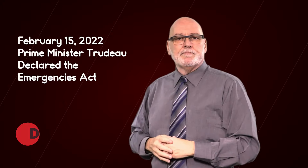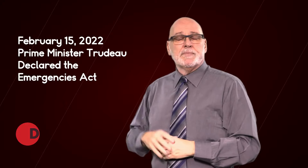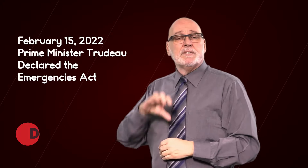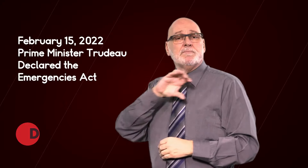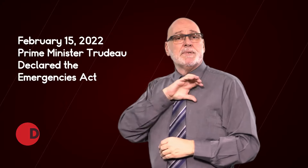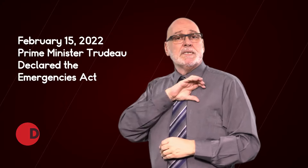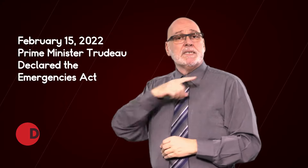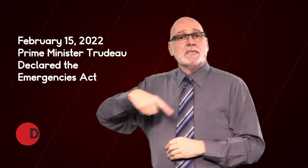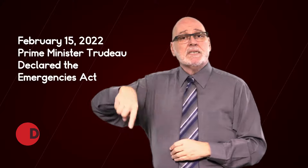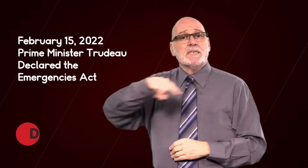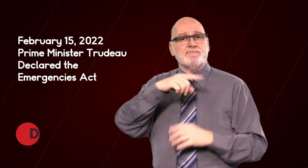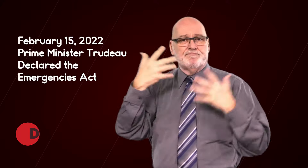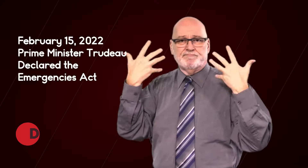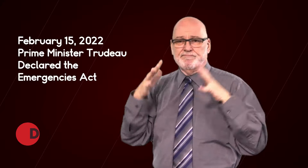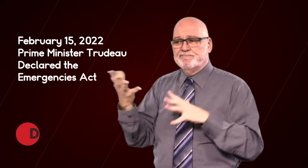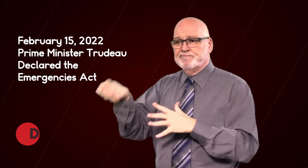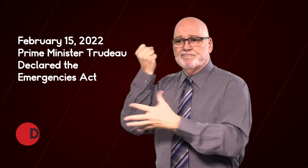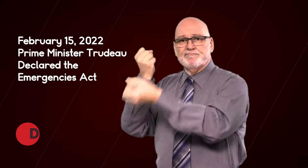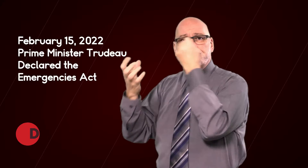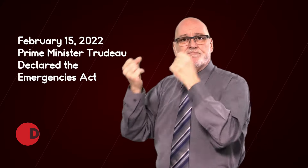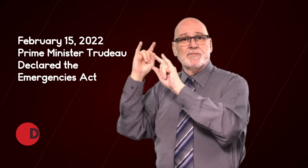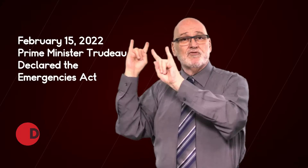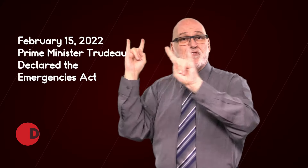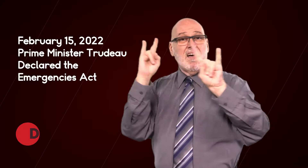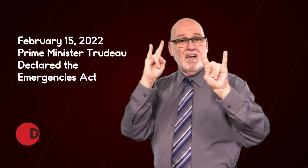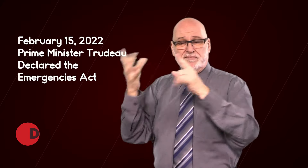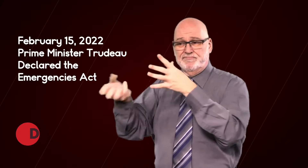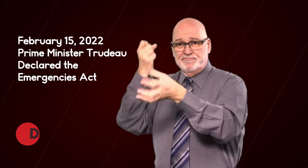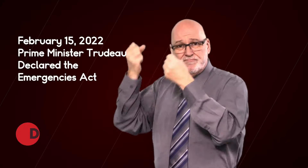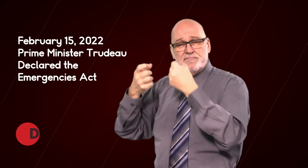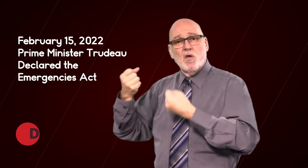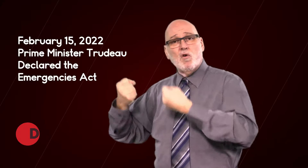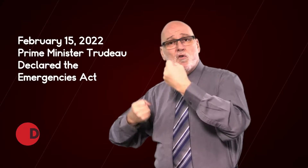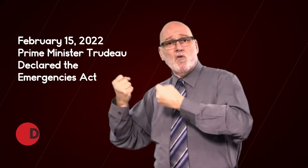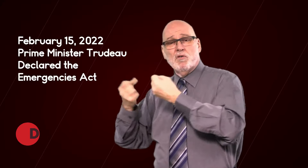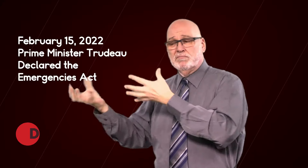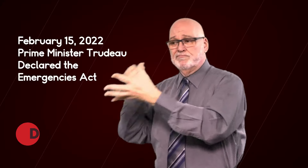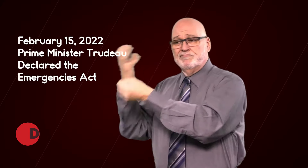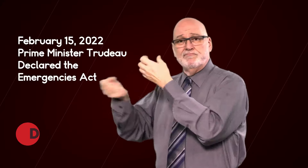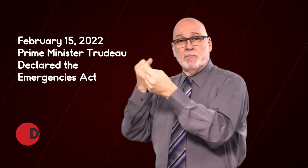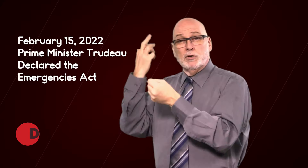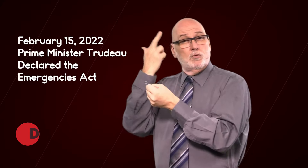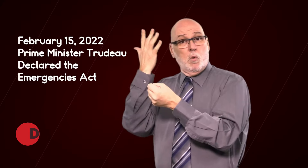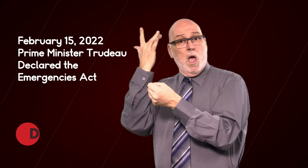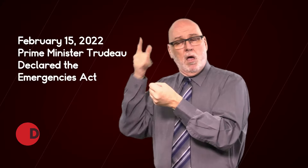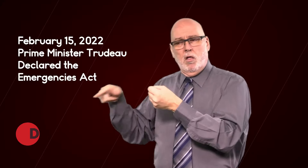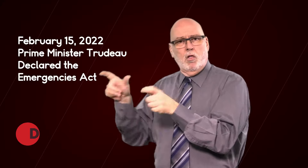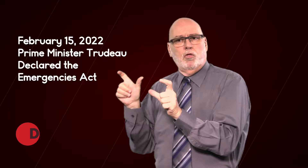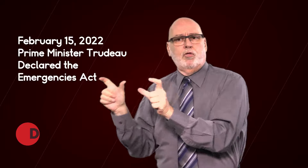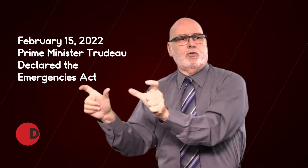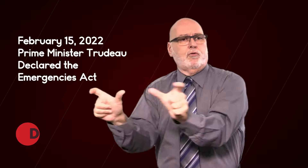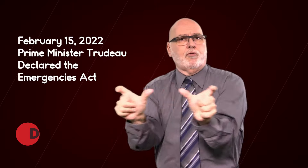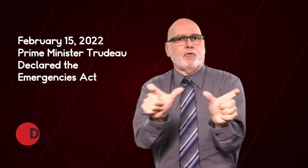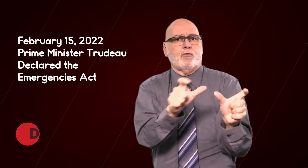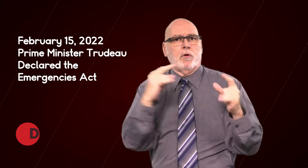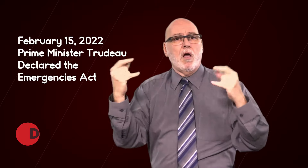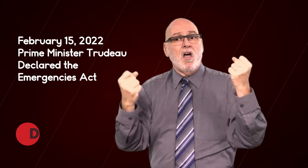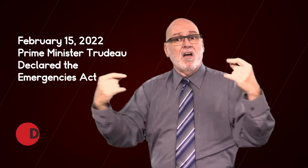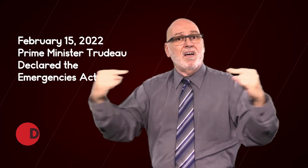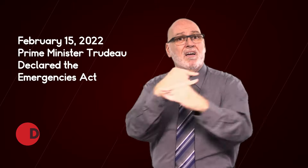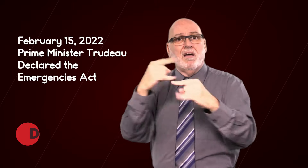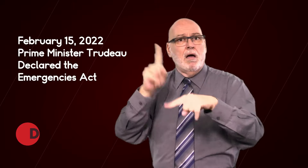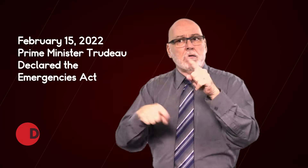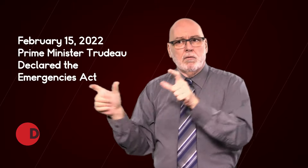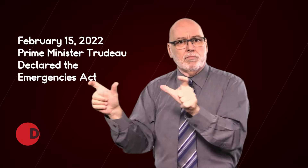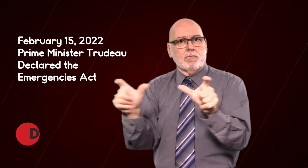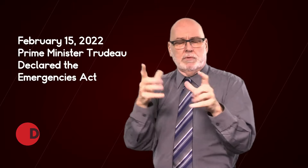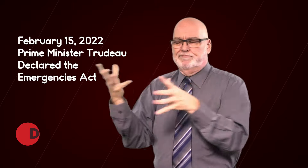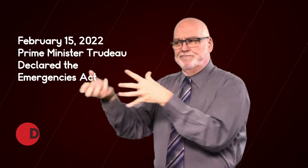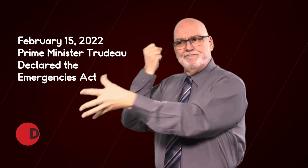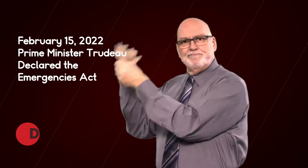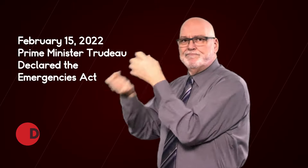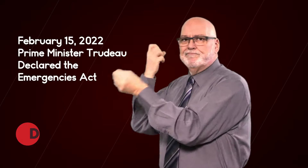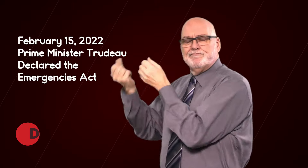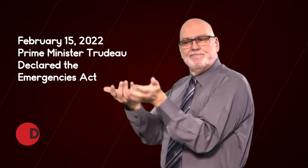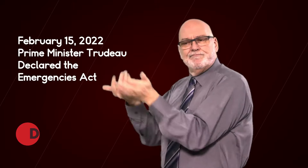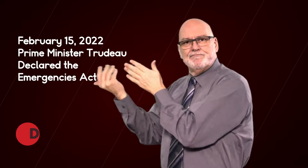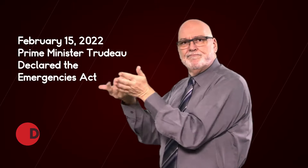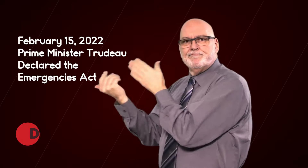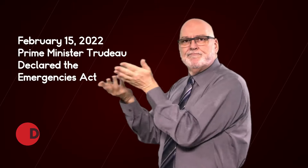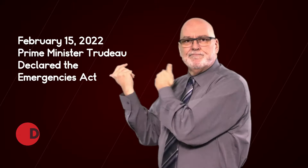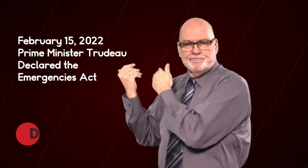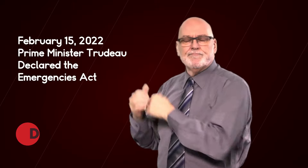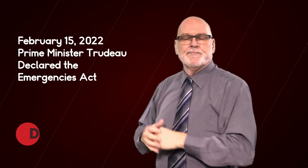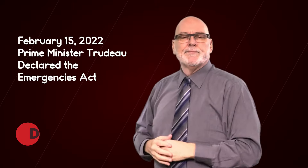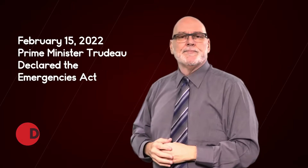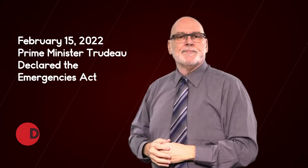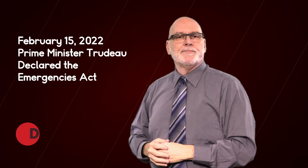Police have seized trucks and vehicles that were blocking traffic;